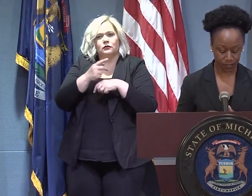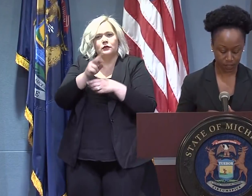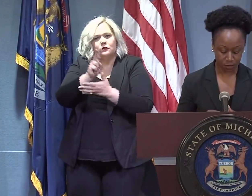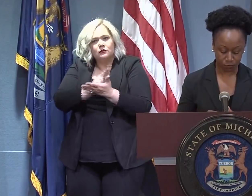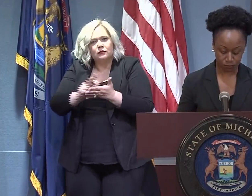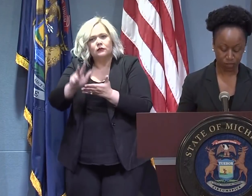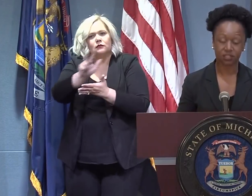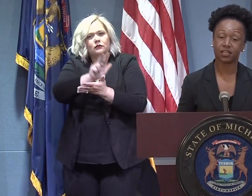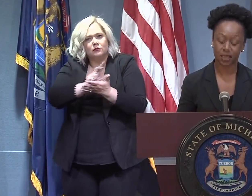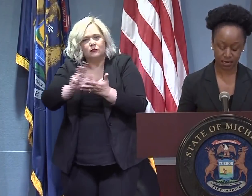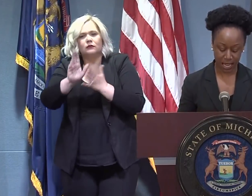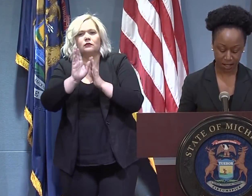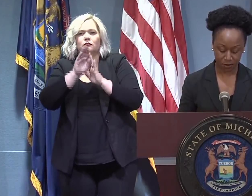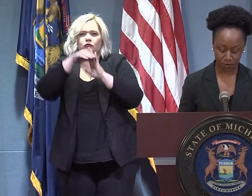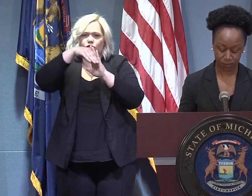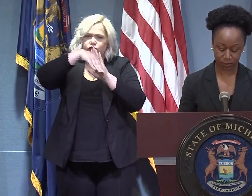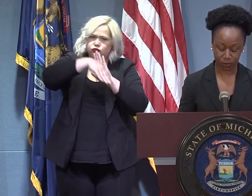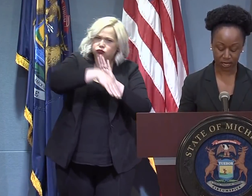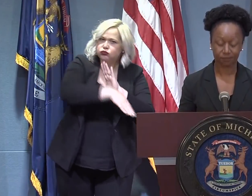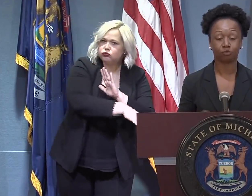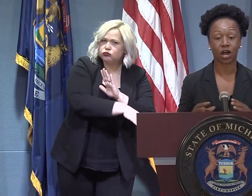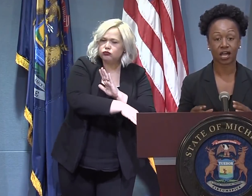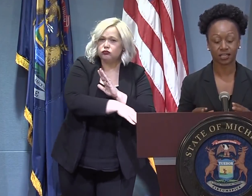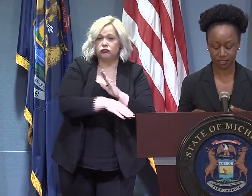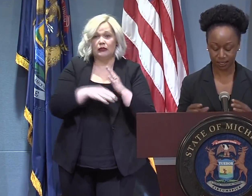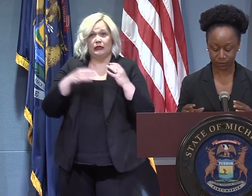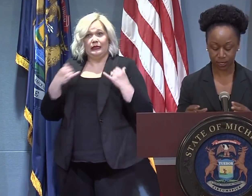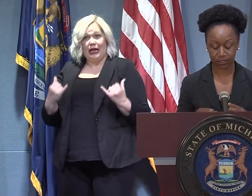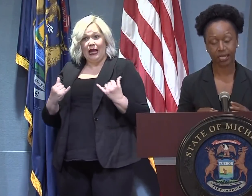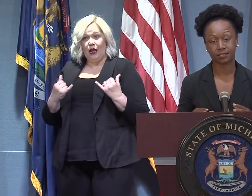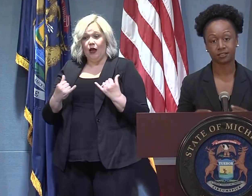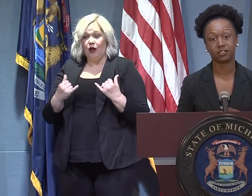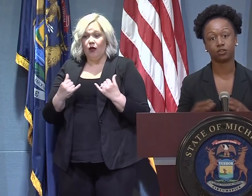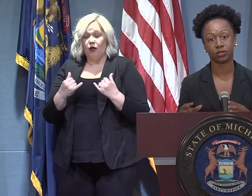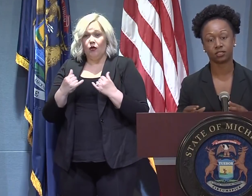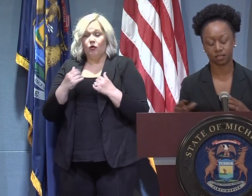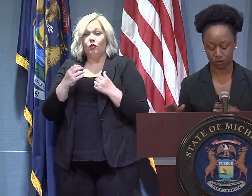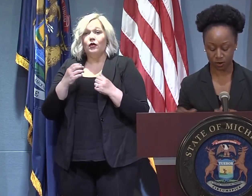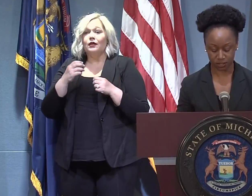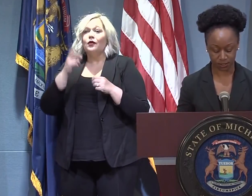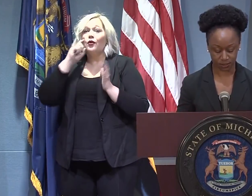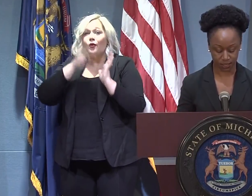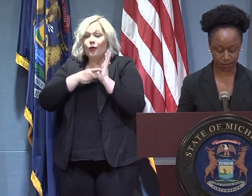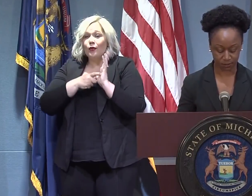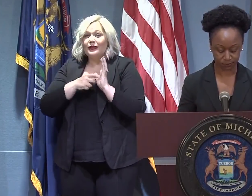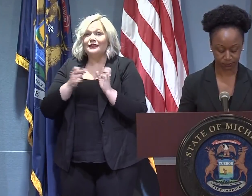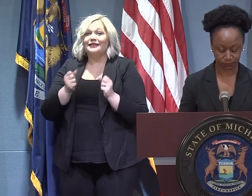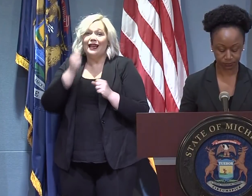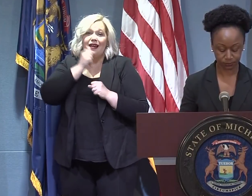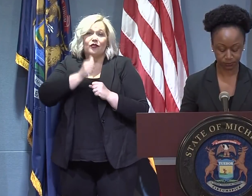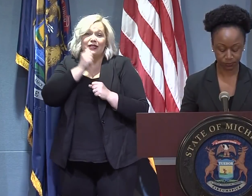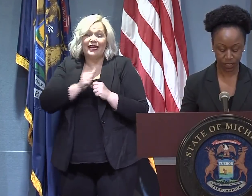AND NOT JUST OVER THE SPAN OF A FEW DAY, BUTUL ITY OVER WEEKS -- BUT ACTUALLY OVER WEEKS.